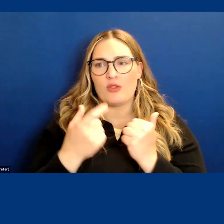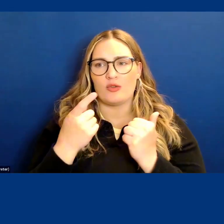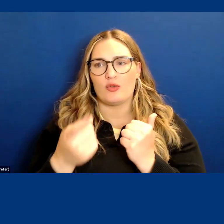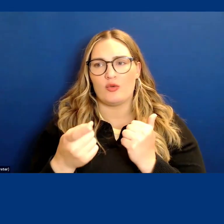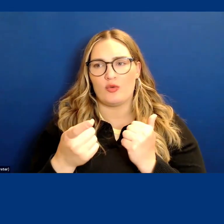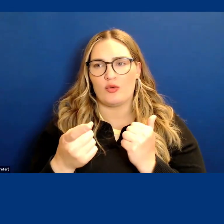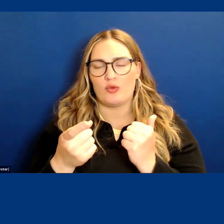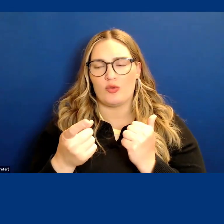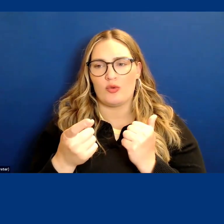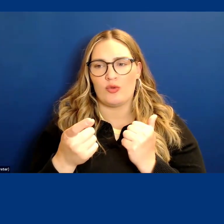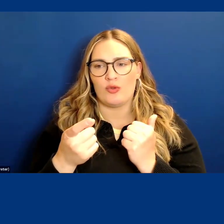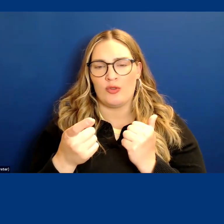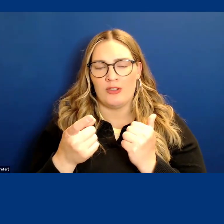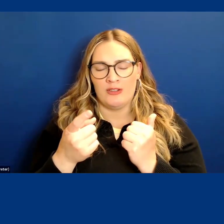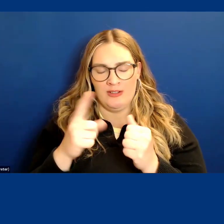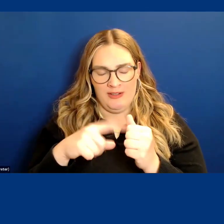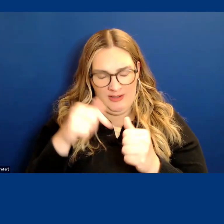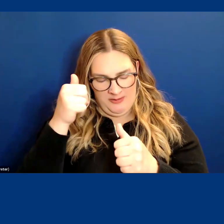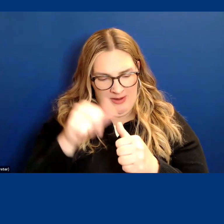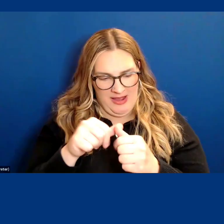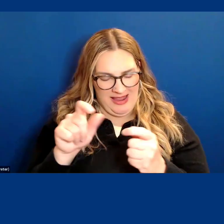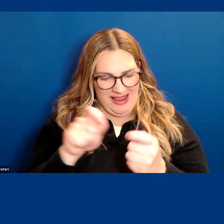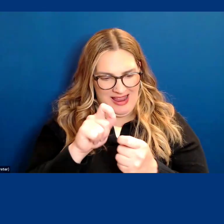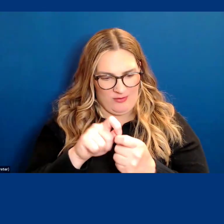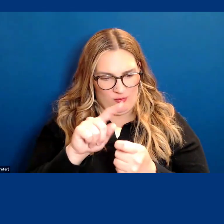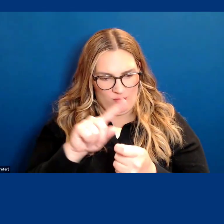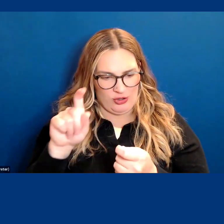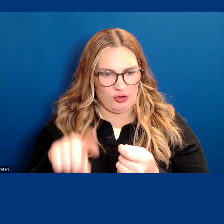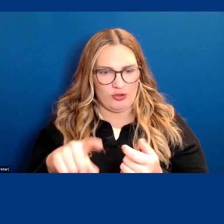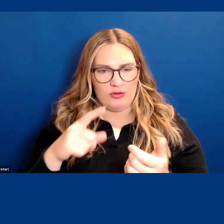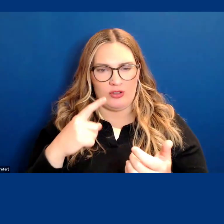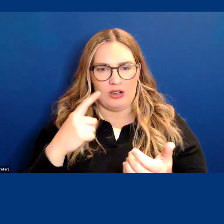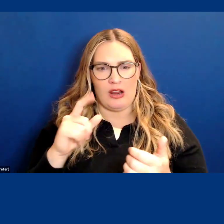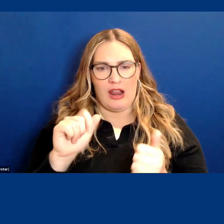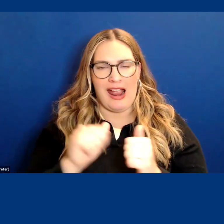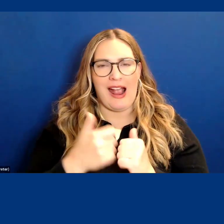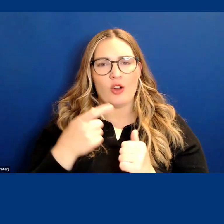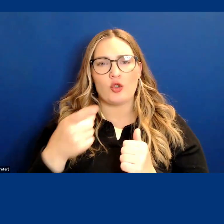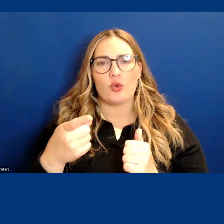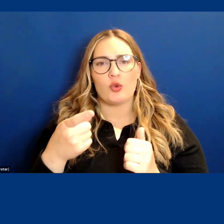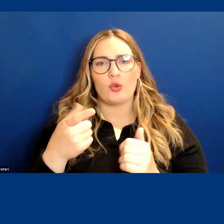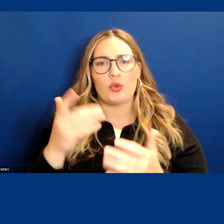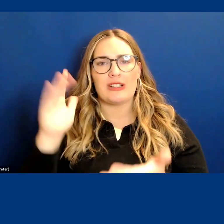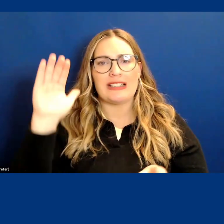you I can't remember the actual question but they said how do you ease the tension with the nurses as